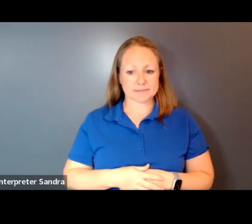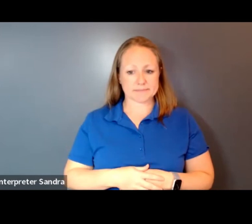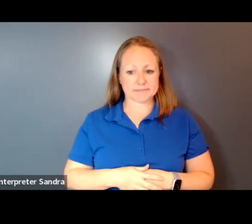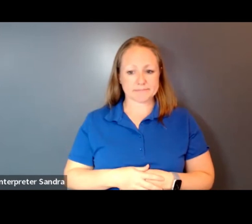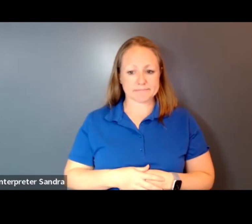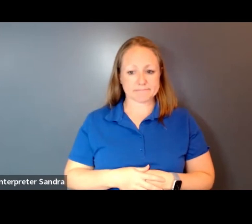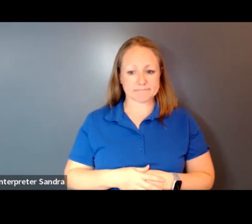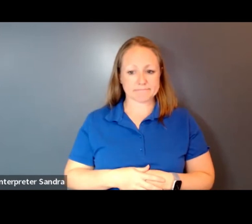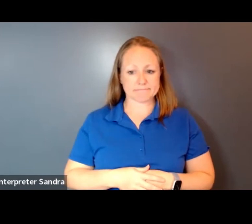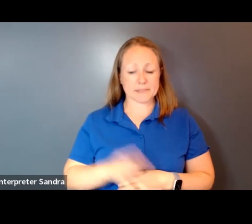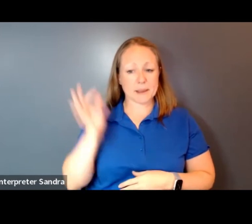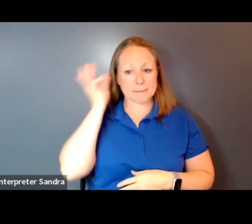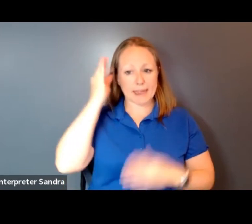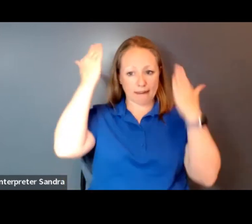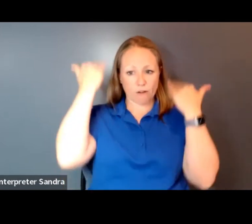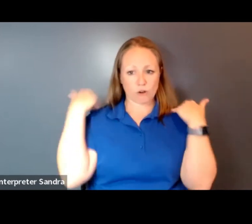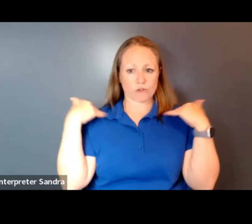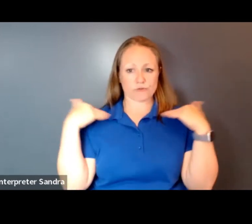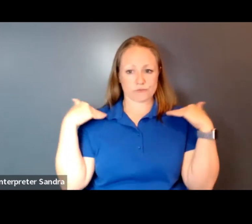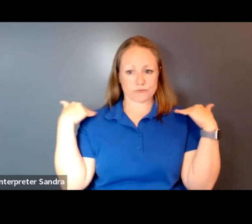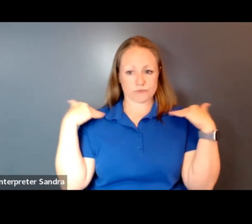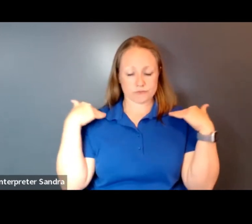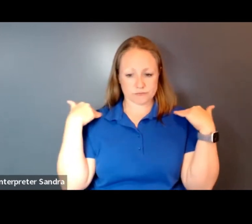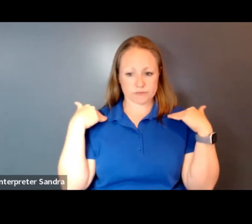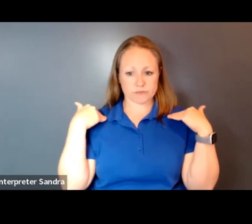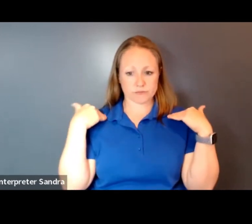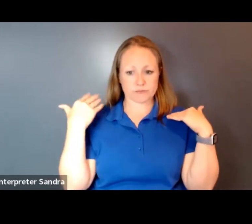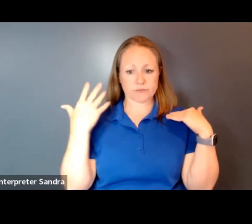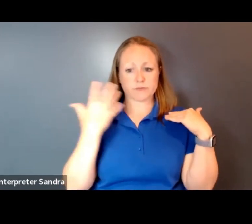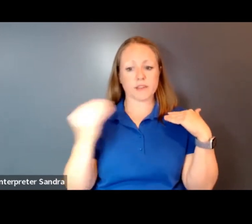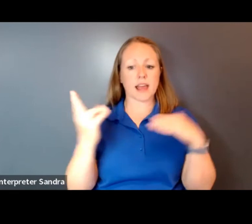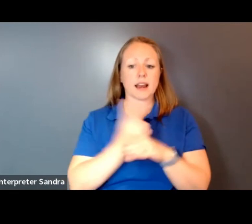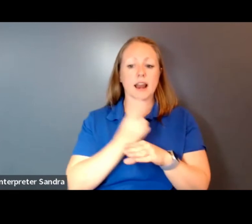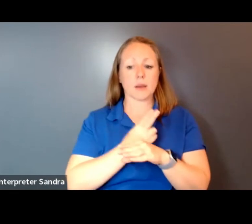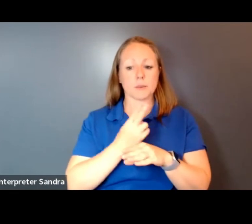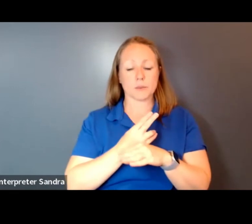shoulder length hair, and wearing a multicolored shirt